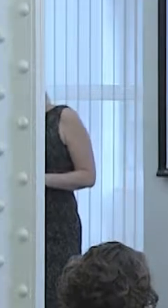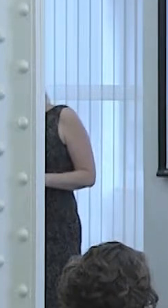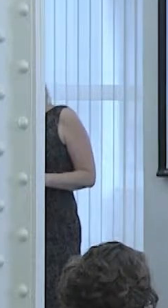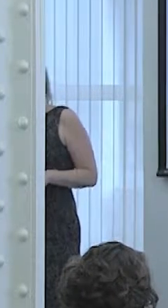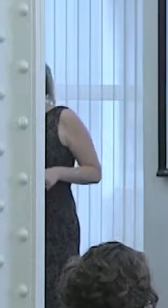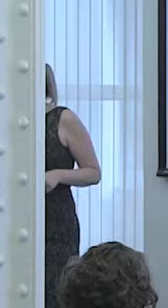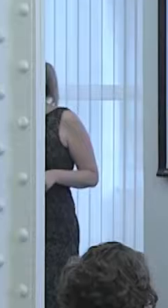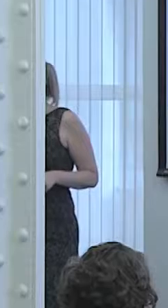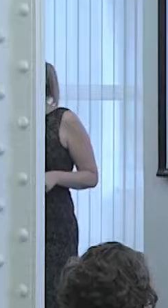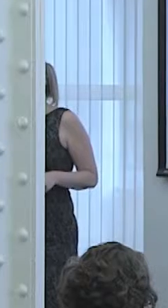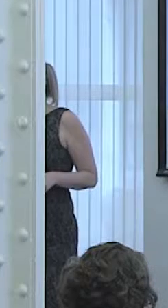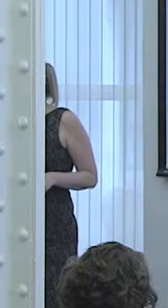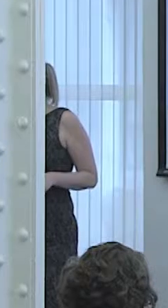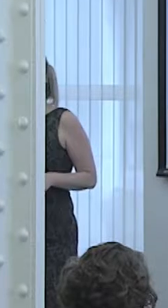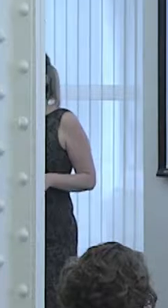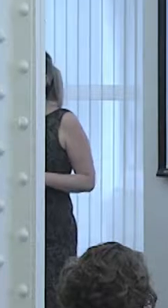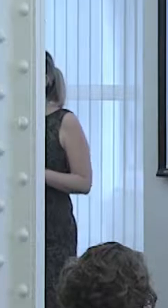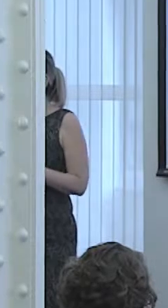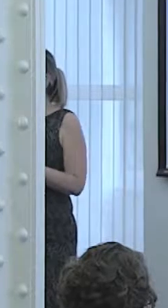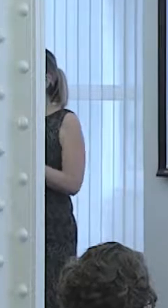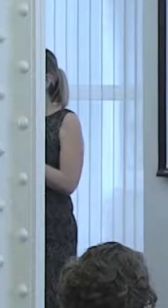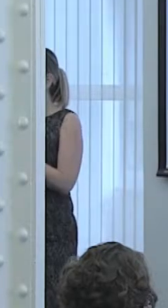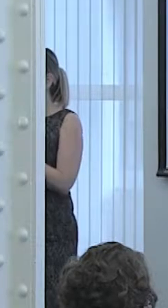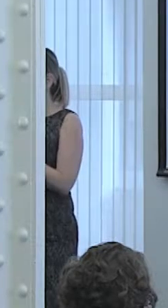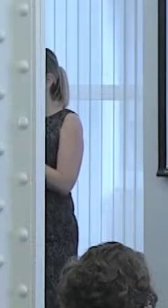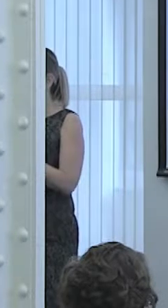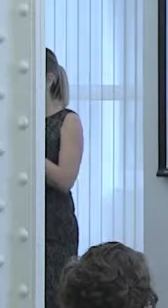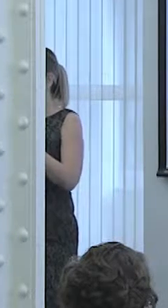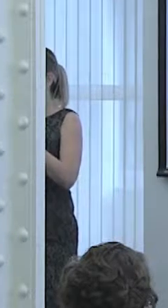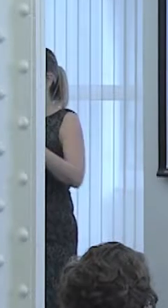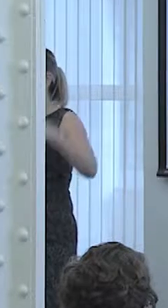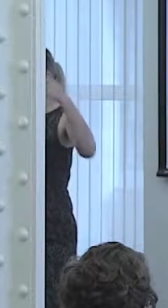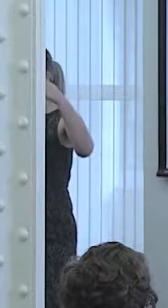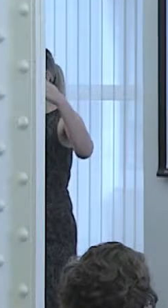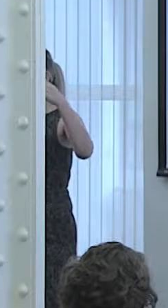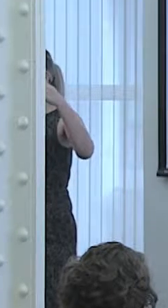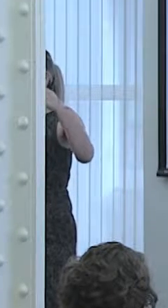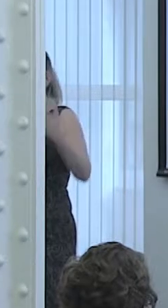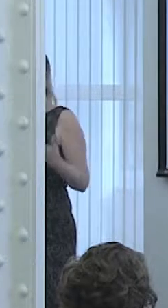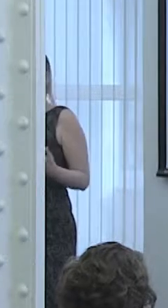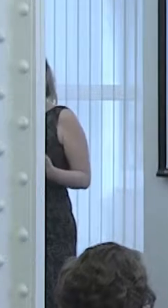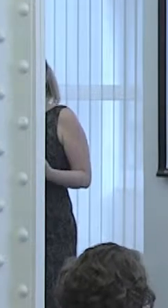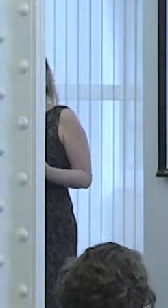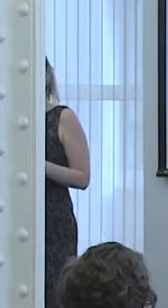why are you into suspension?" Me: that's none of your fucking business.